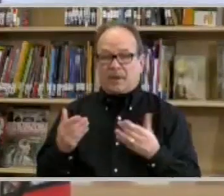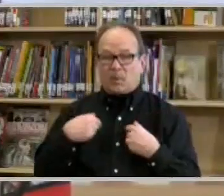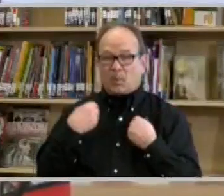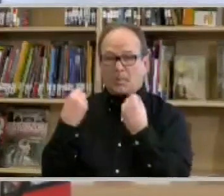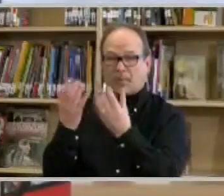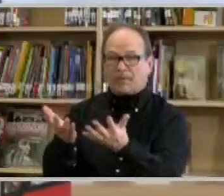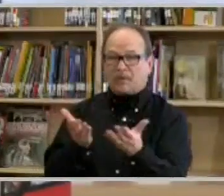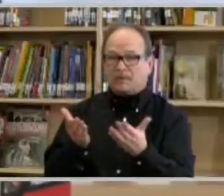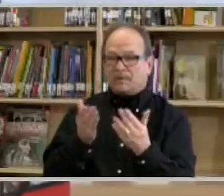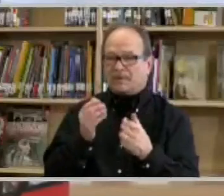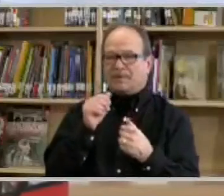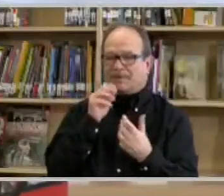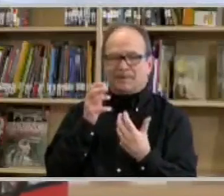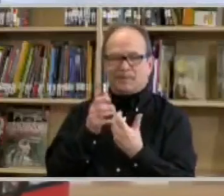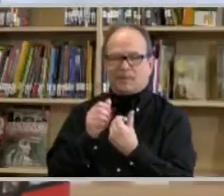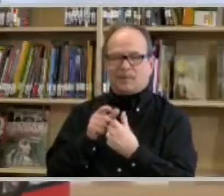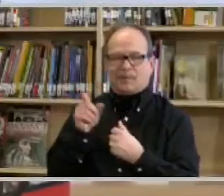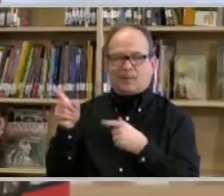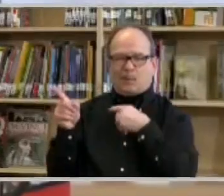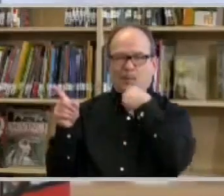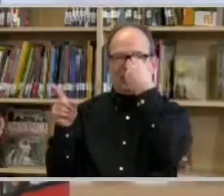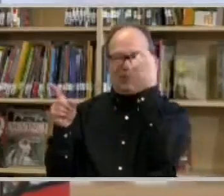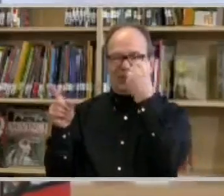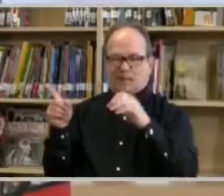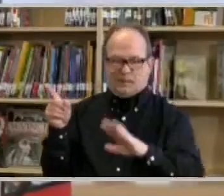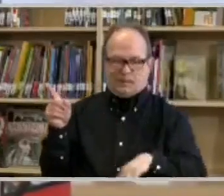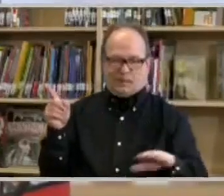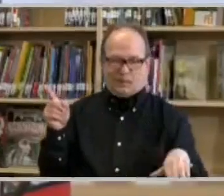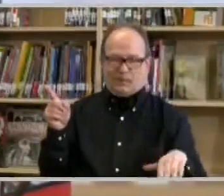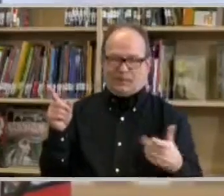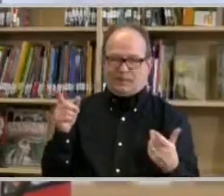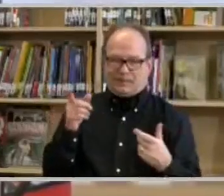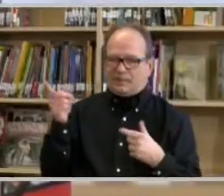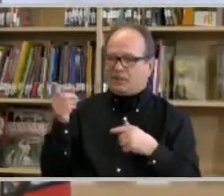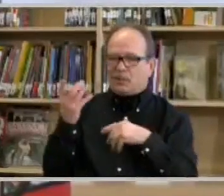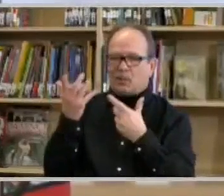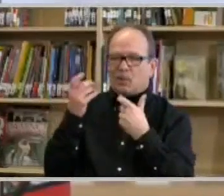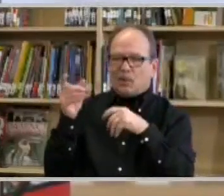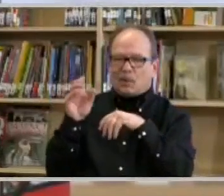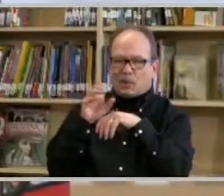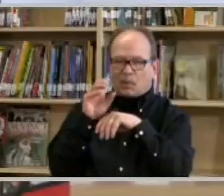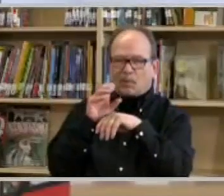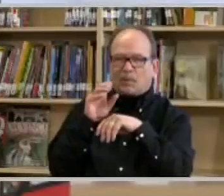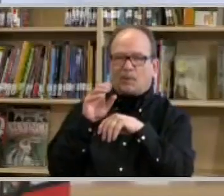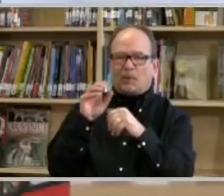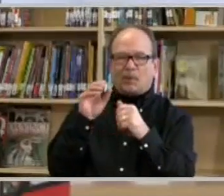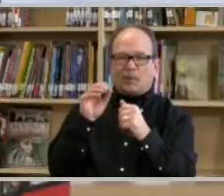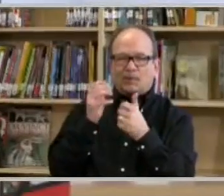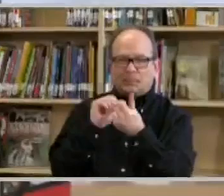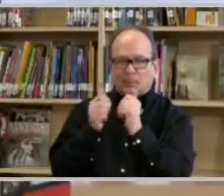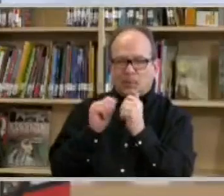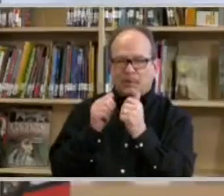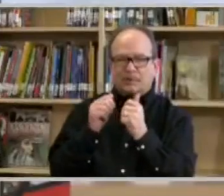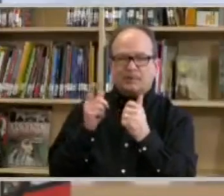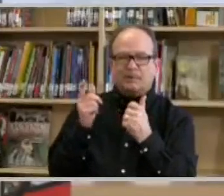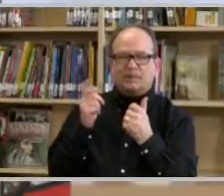ACTIVITIES THAT WE PROGRAM IN OUR RECREATION CENTERS ARE AROUND SPORTS AND COMPUTERS AND